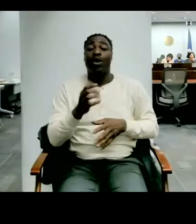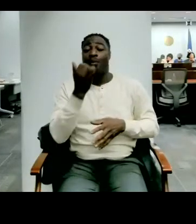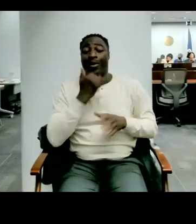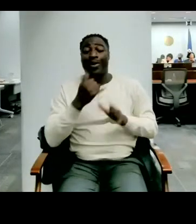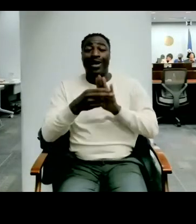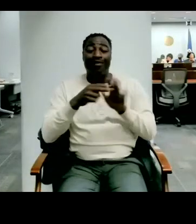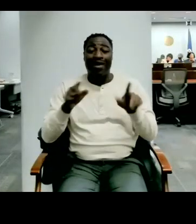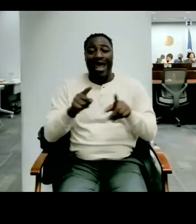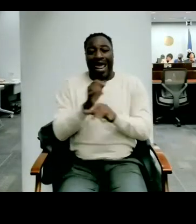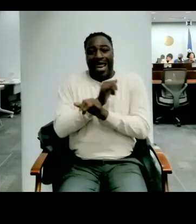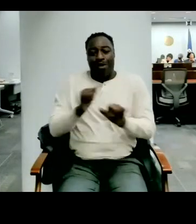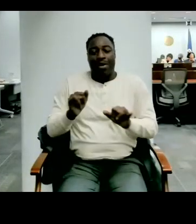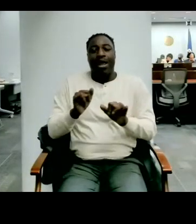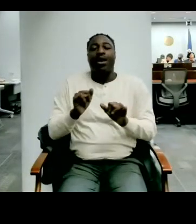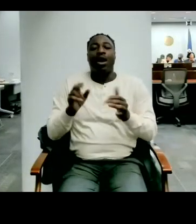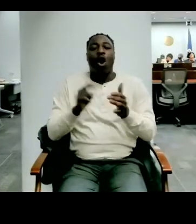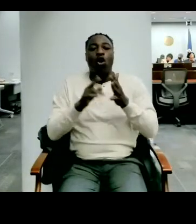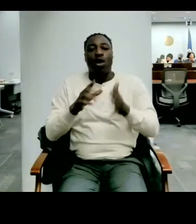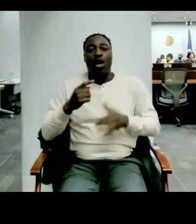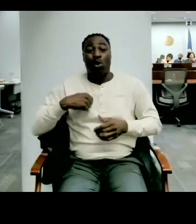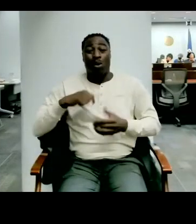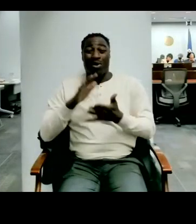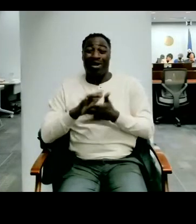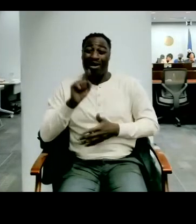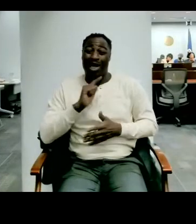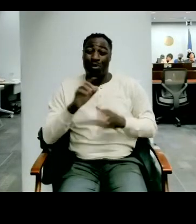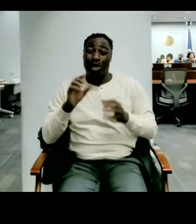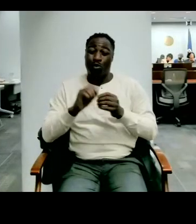independent contractors and we believe more scrutiny of